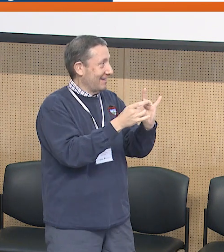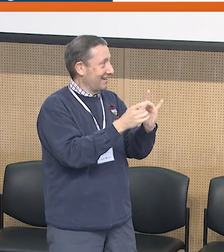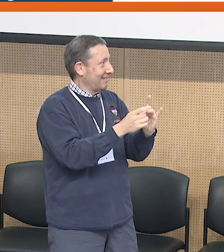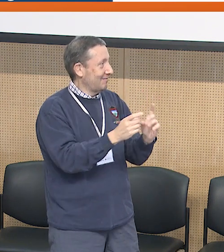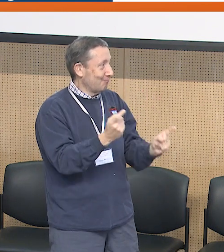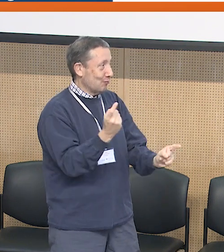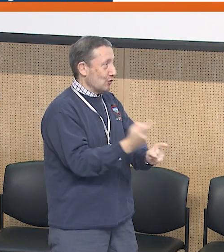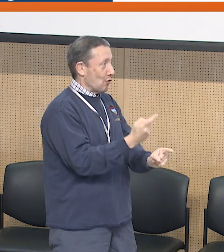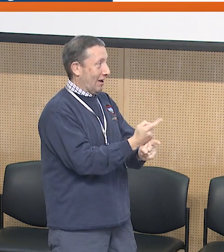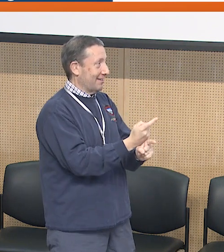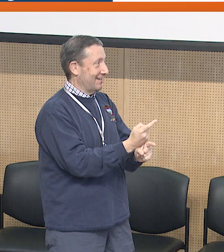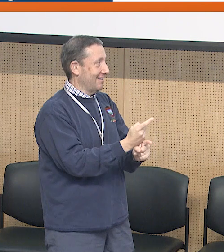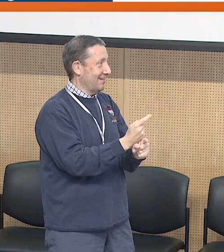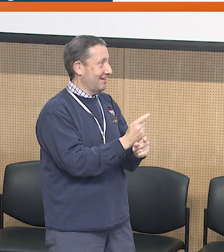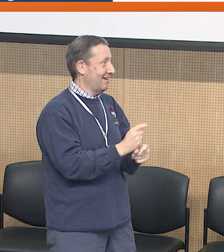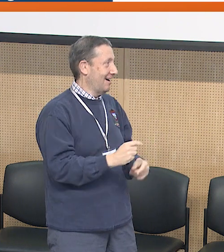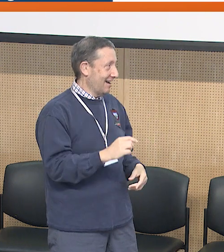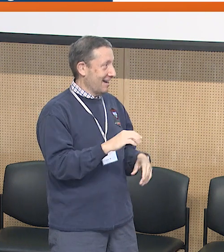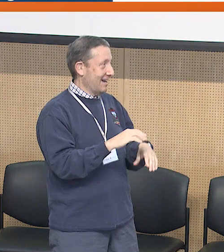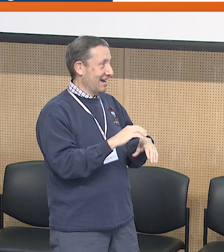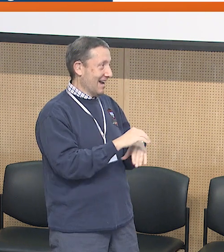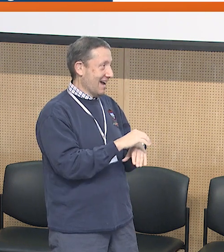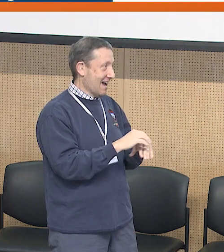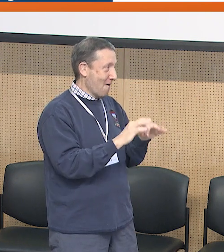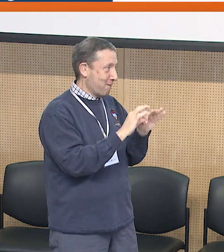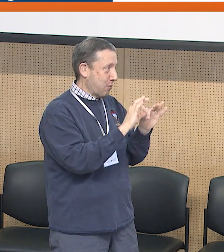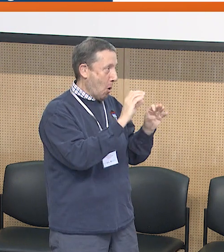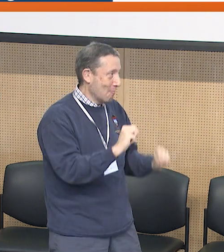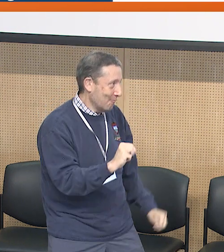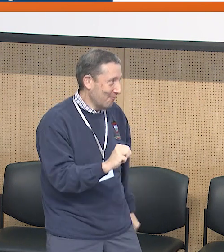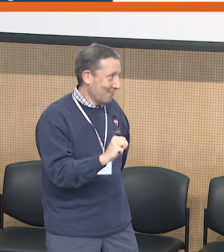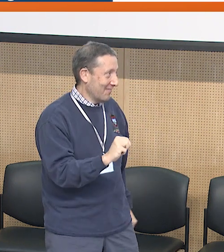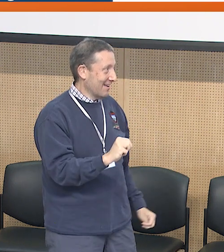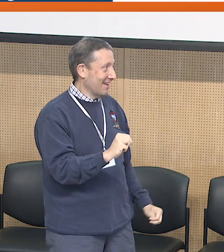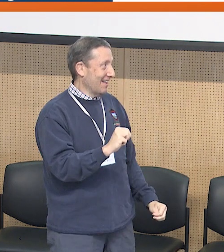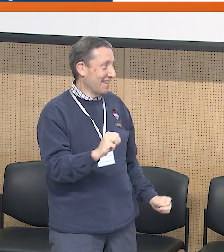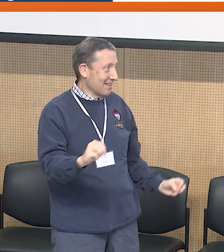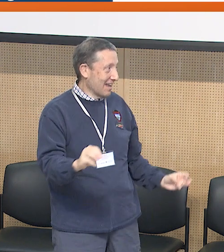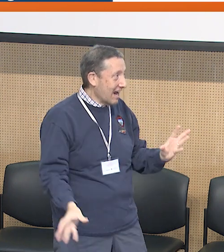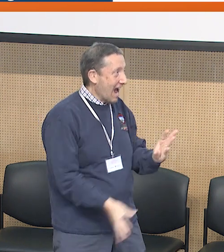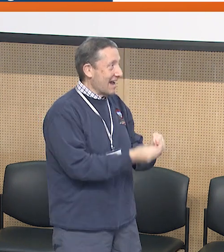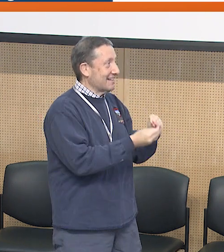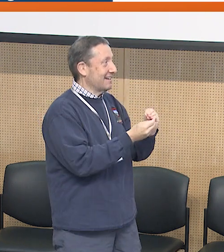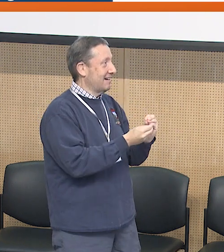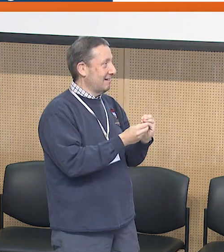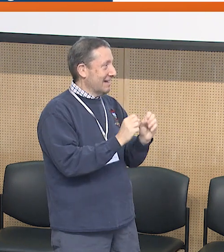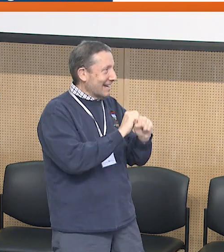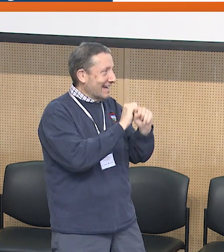So, yes, you can have a visual slide, but you also need to have the English form.